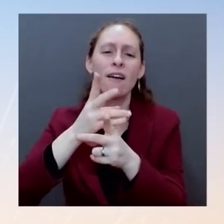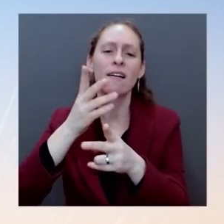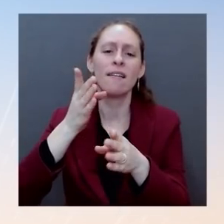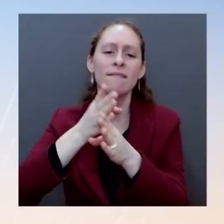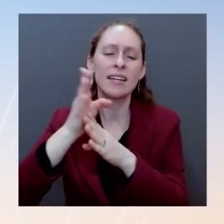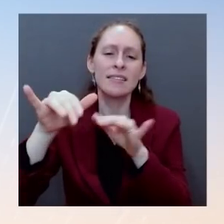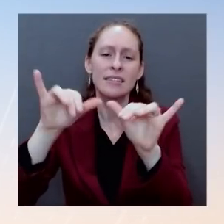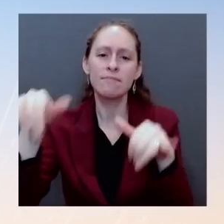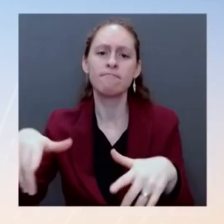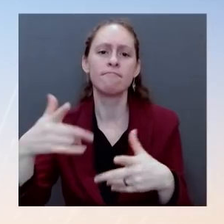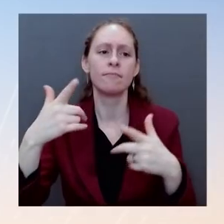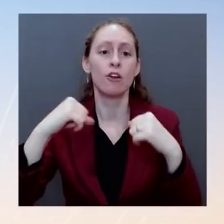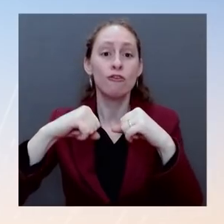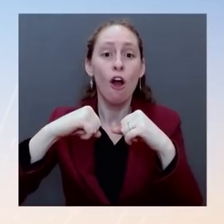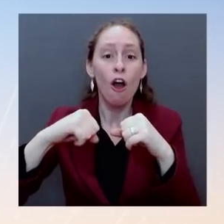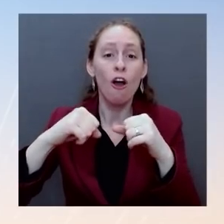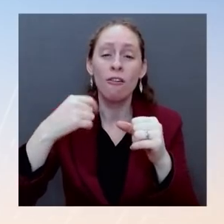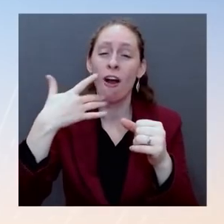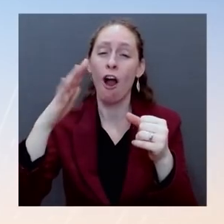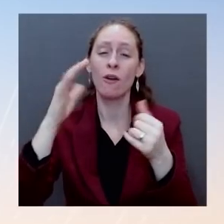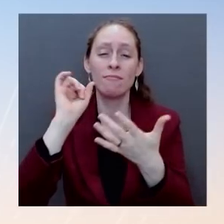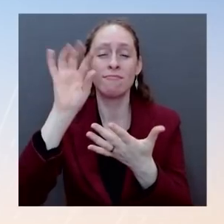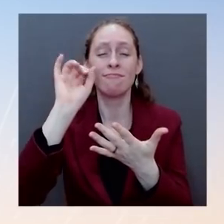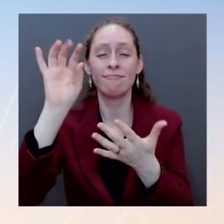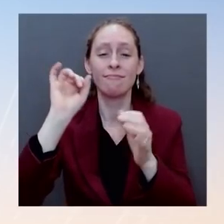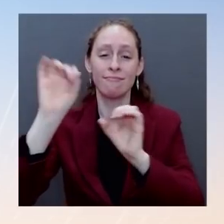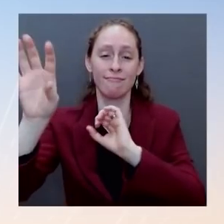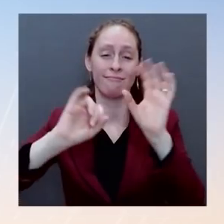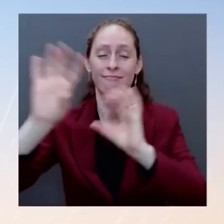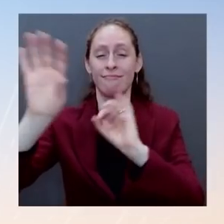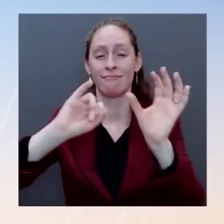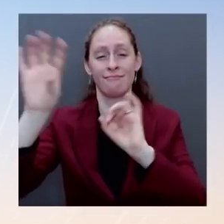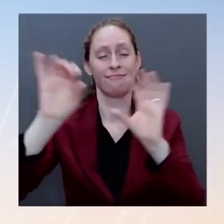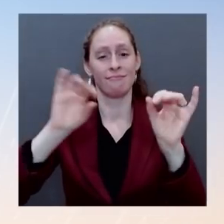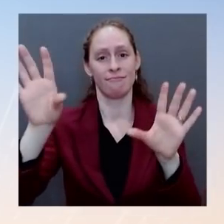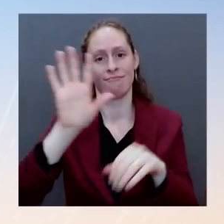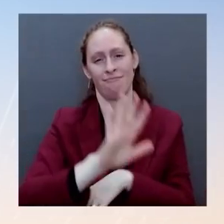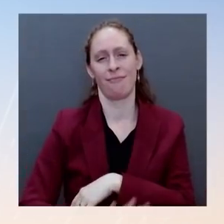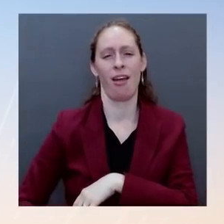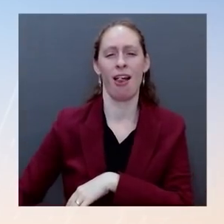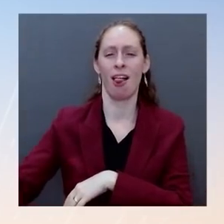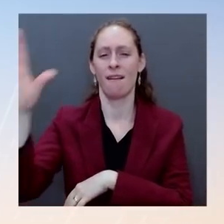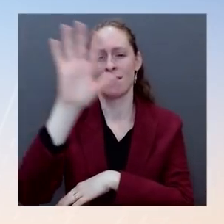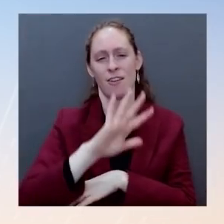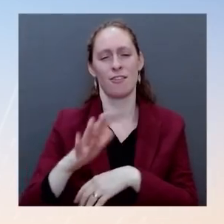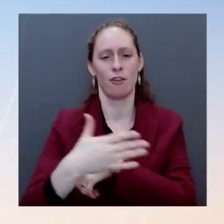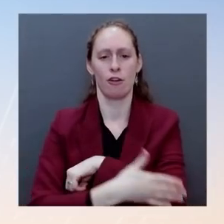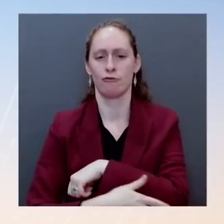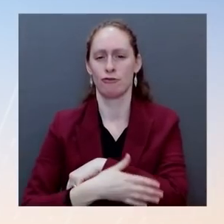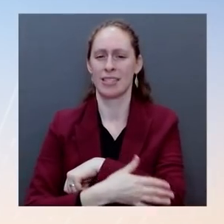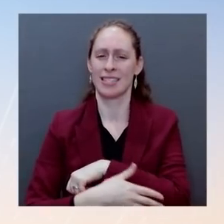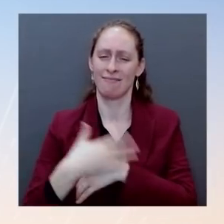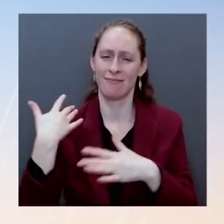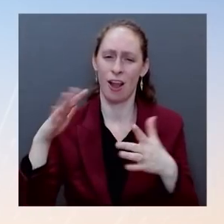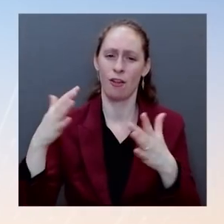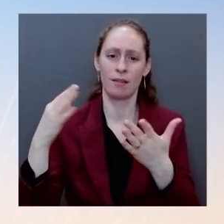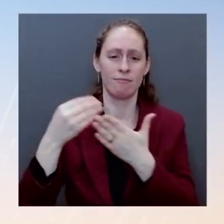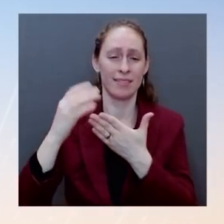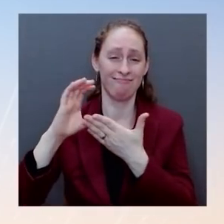testing, and clinical care. These deployments are fully paid for, of course, by the federal government. Hundreds of military doctors and nurses are already on the ground in New York,